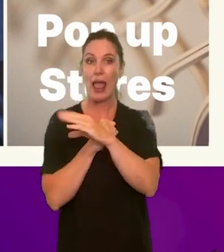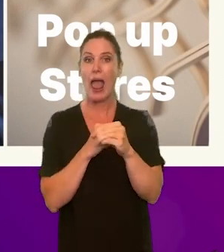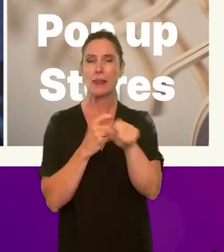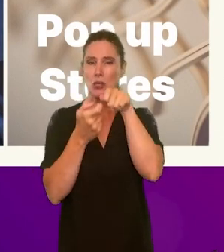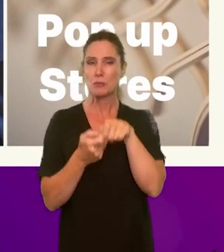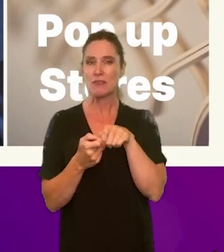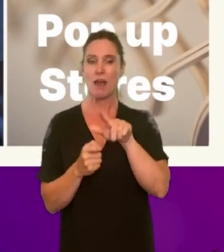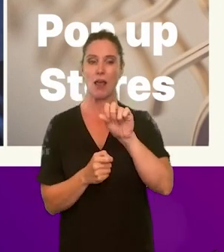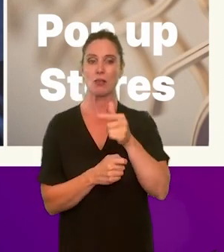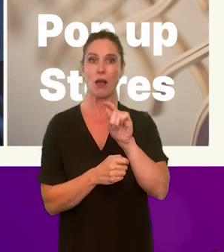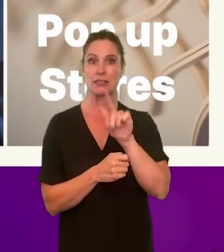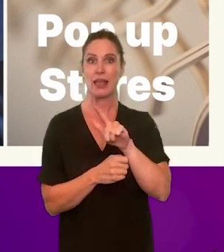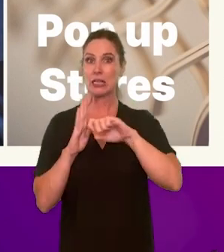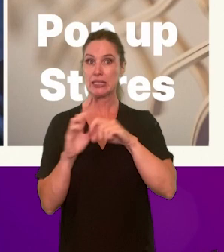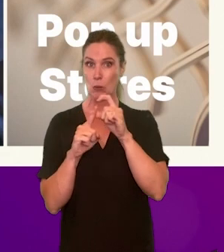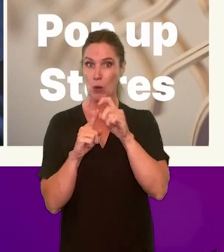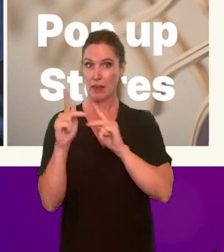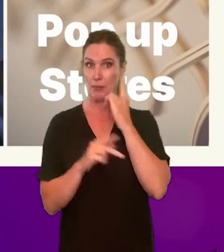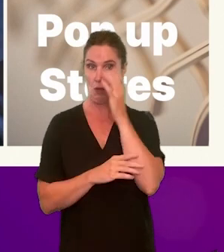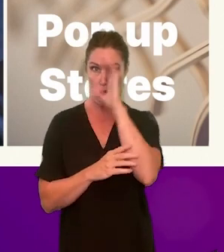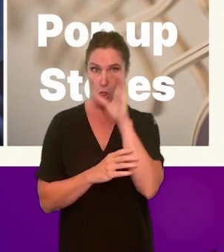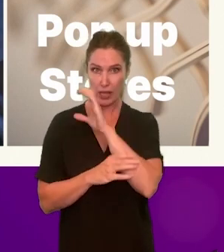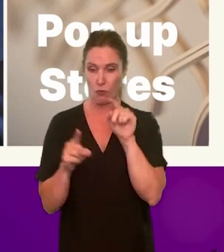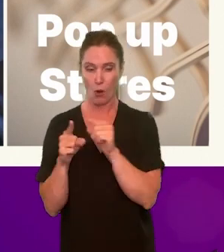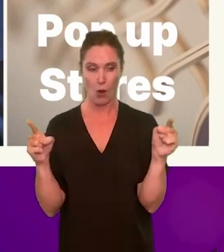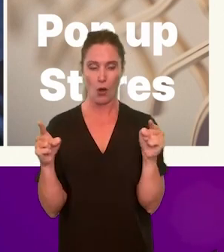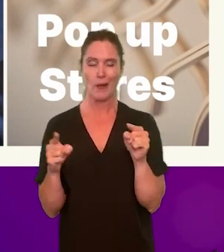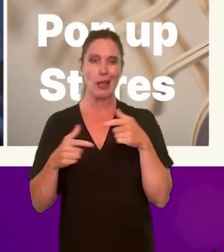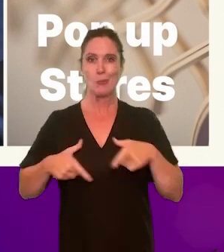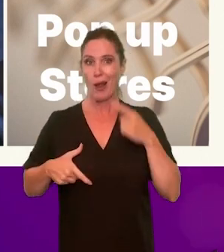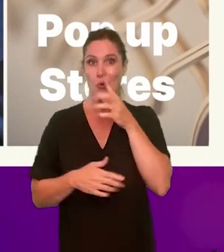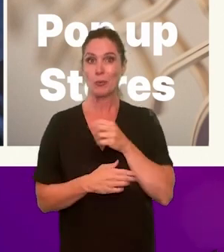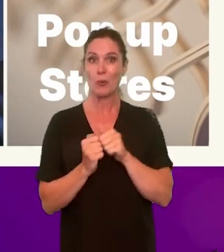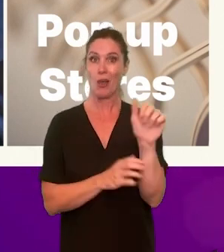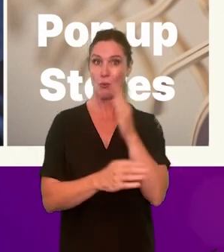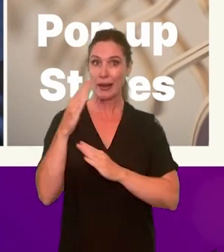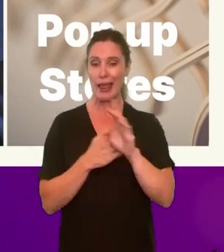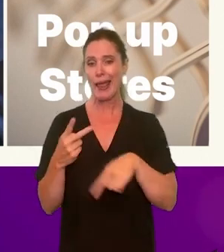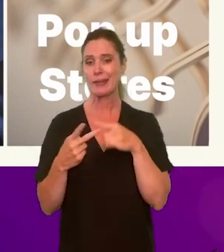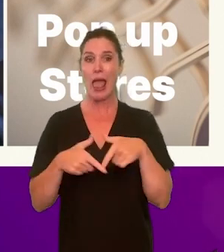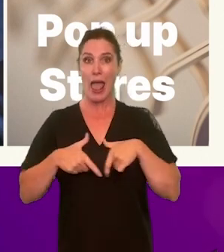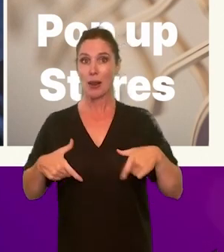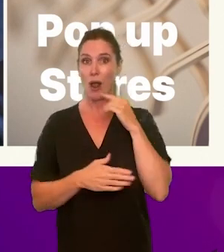such as "bra for women with arthritic hands" and "bra for stroke survivors" that apply to us. We're also partnering with physical and occupational therapists